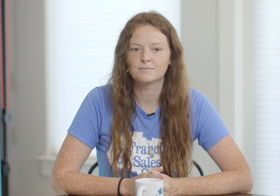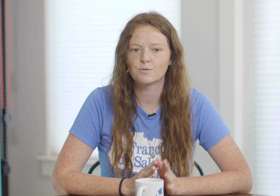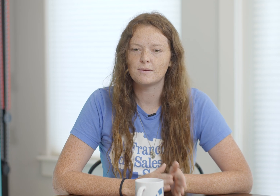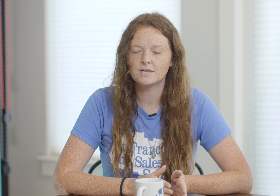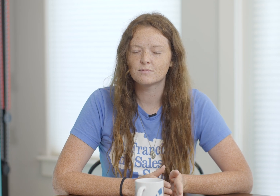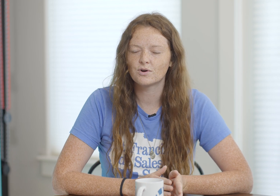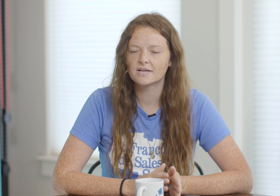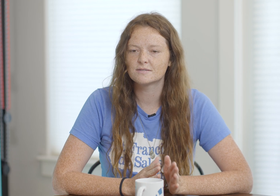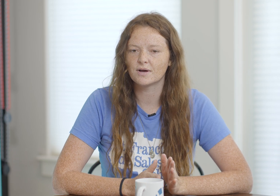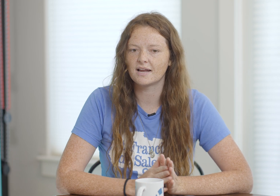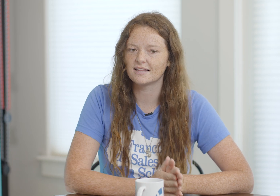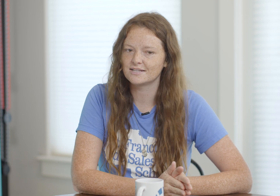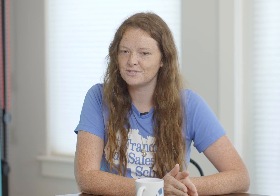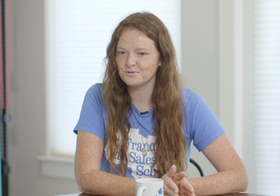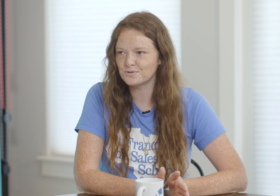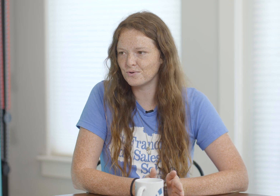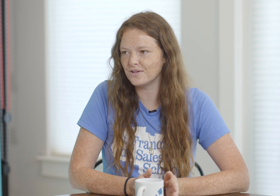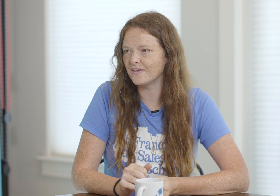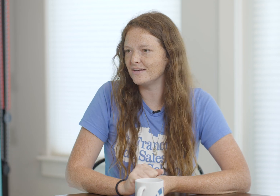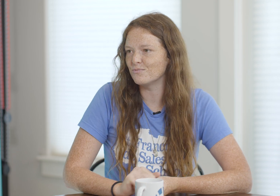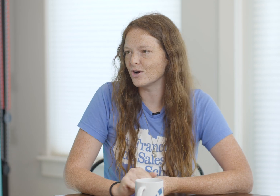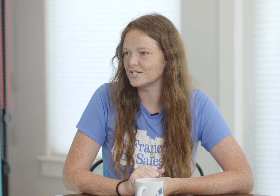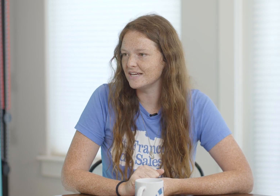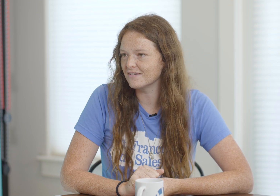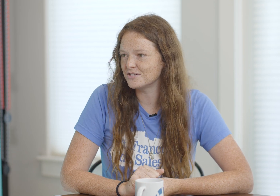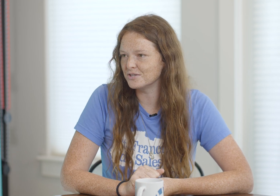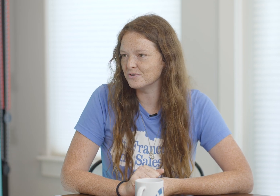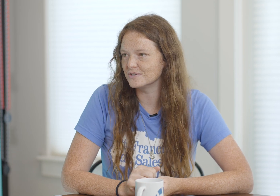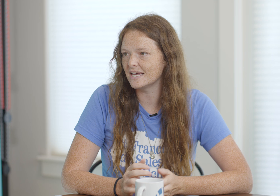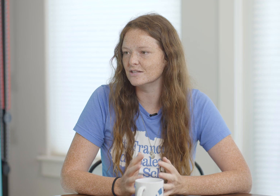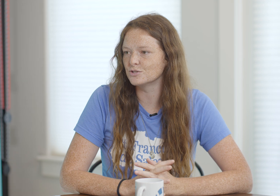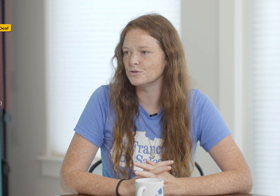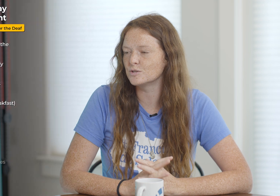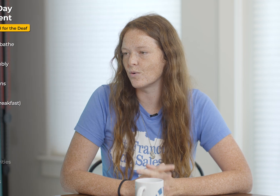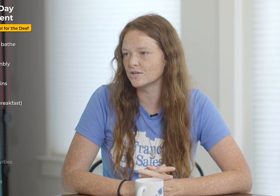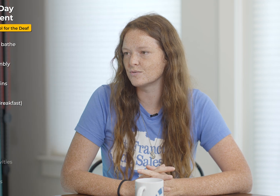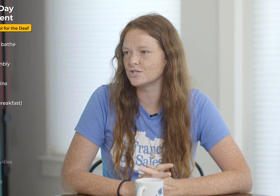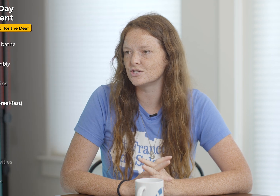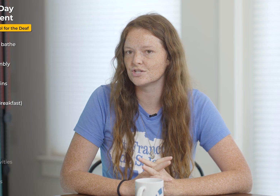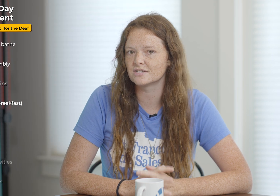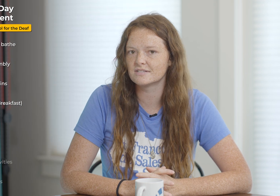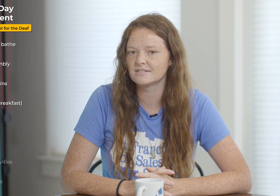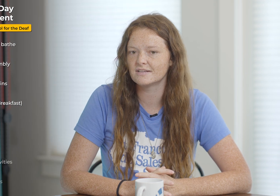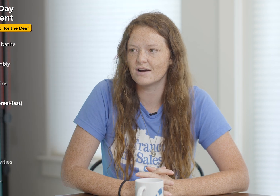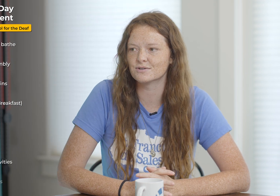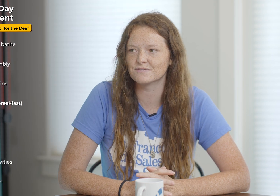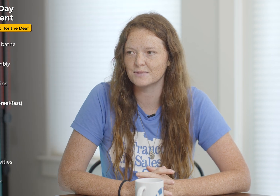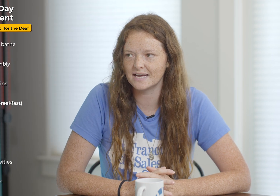So maybe in the mornings. But I like to do school and then wash in the afternoons and they'll do sports, which is just hours of playing.